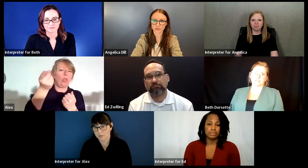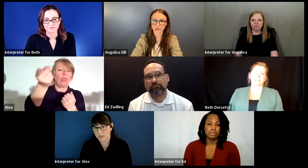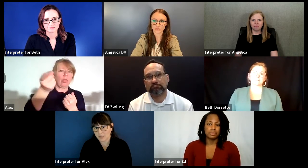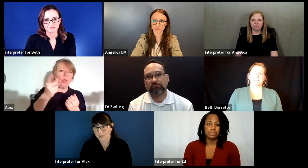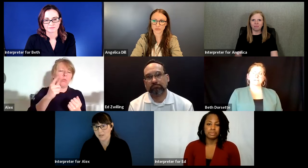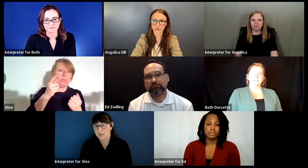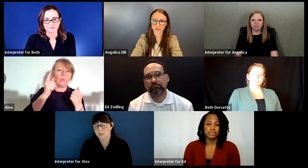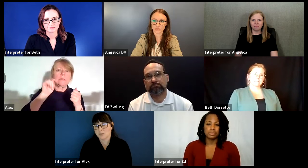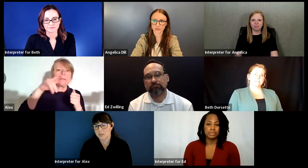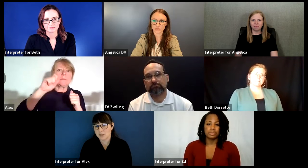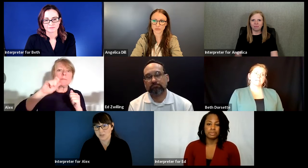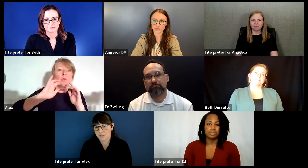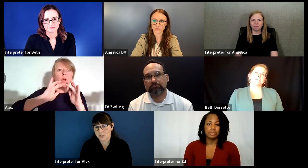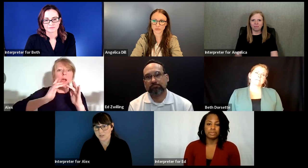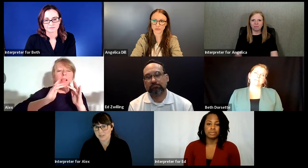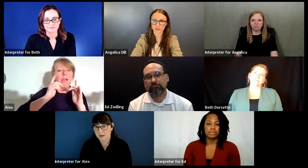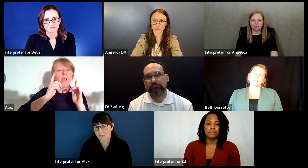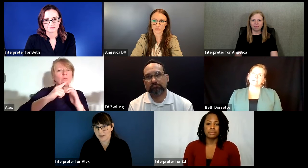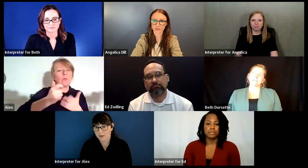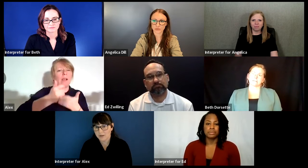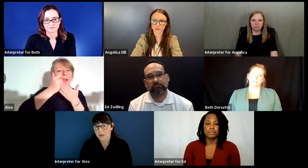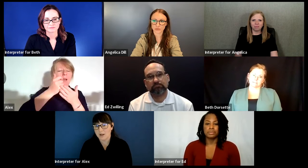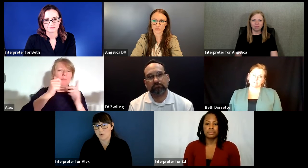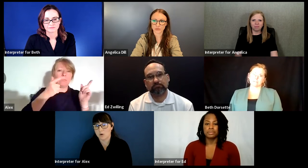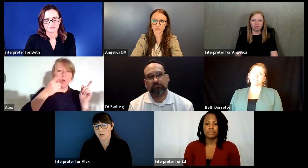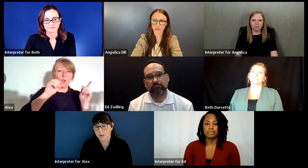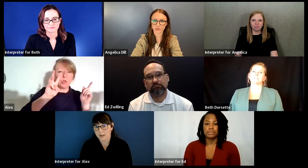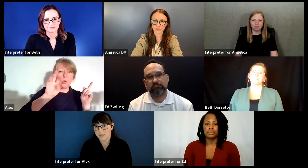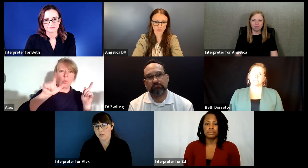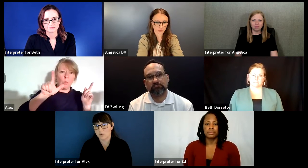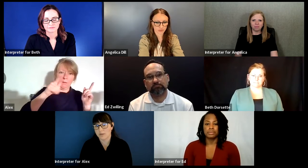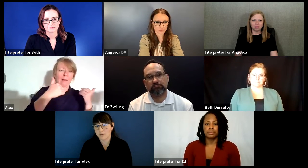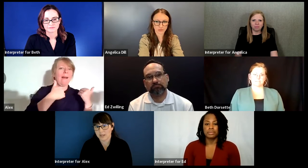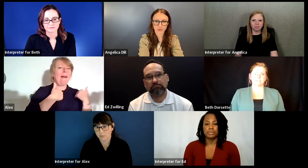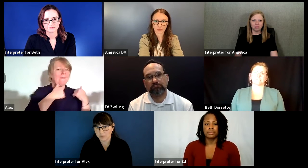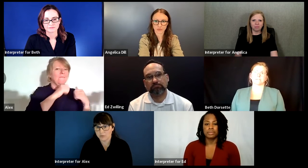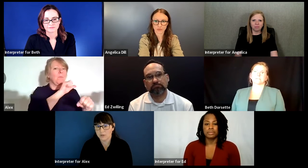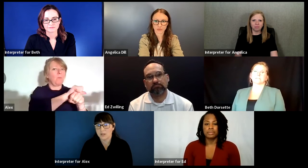There are many associations and agencies out there who are online. And who are there to help you.